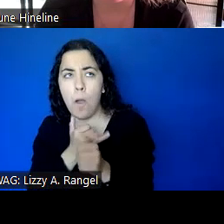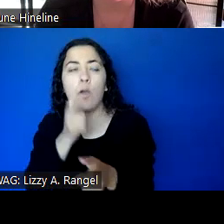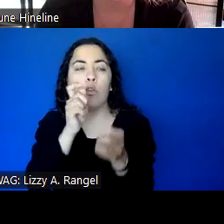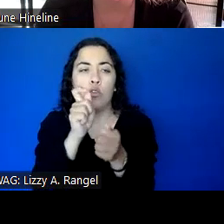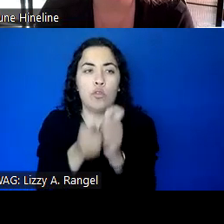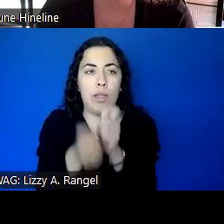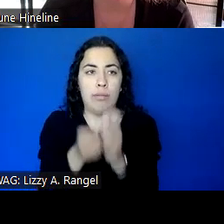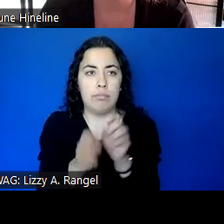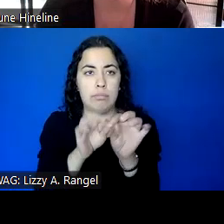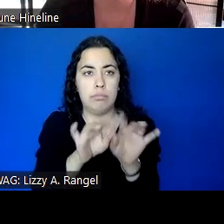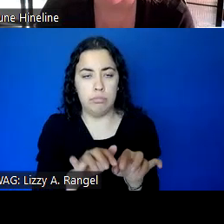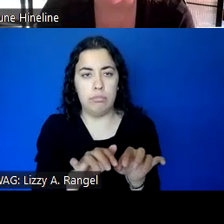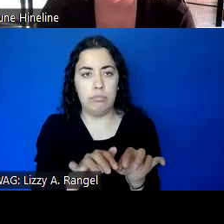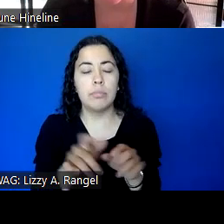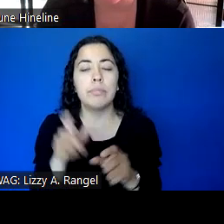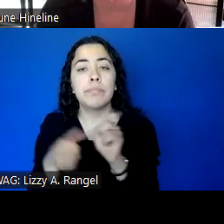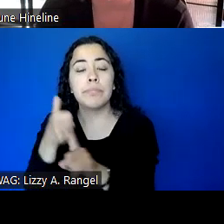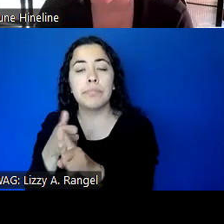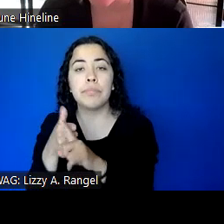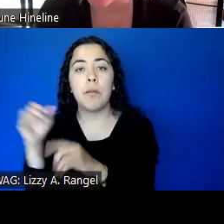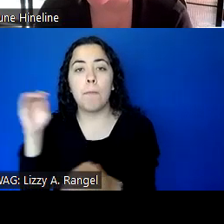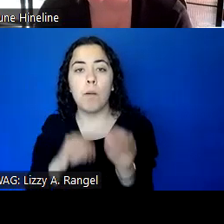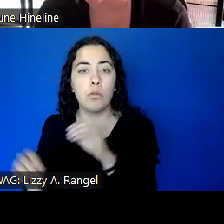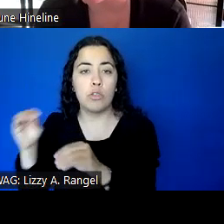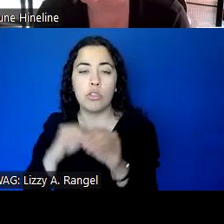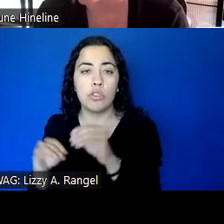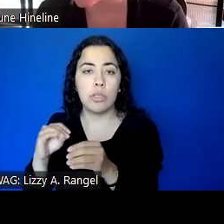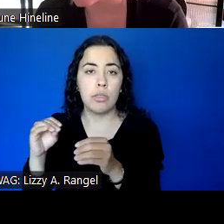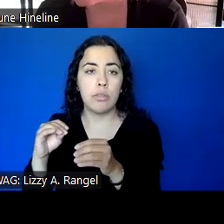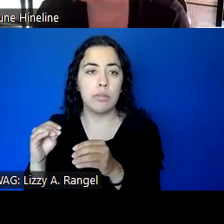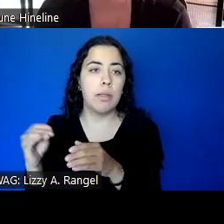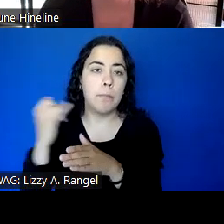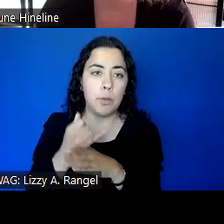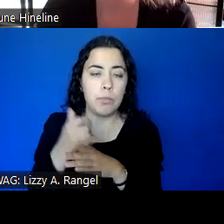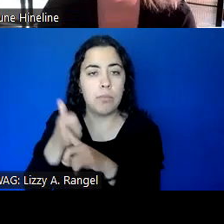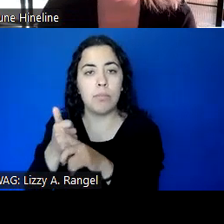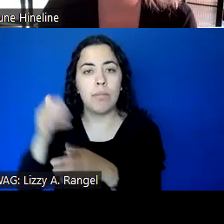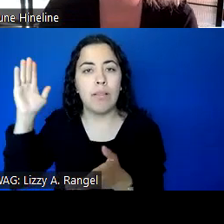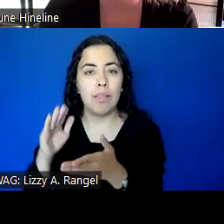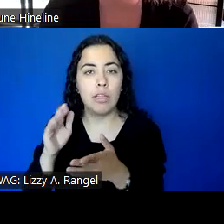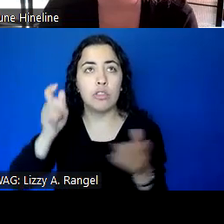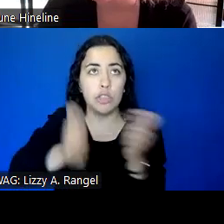can find out more information about. But providing your users information about how to correct